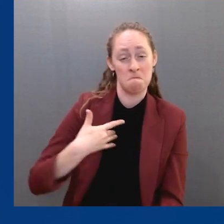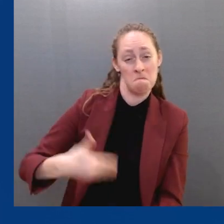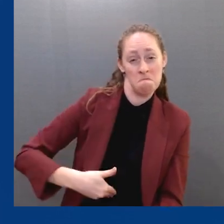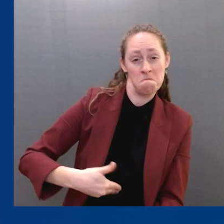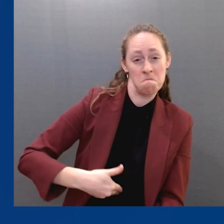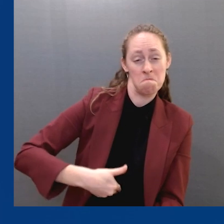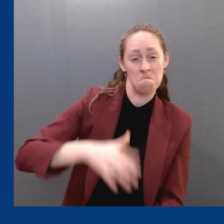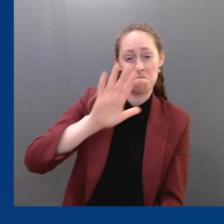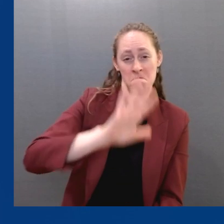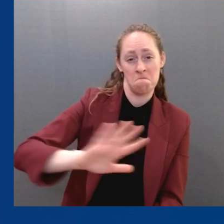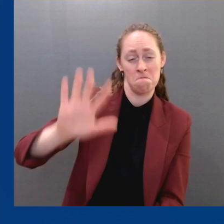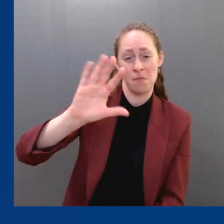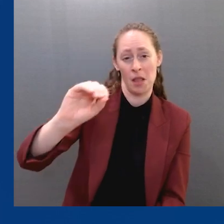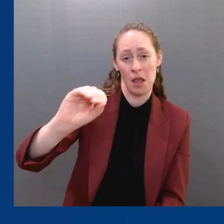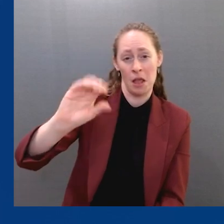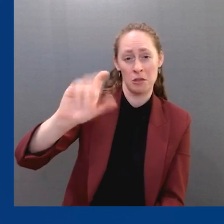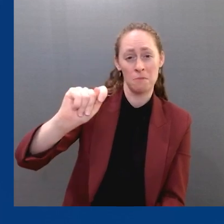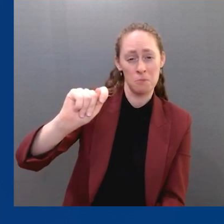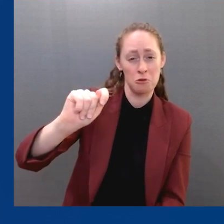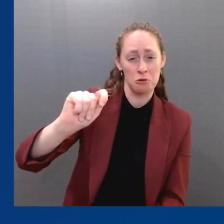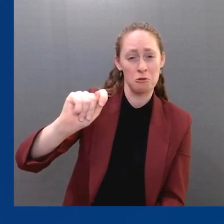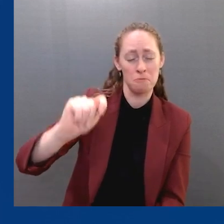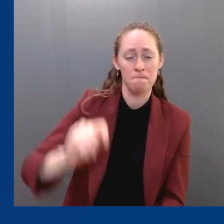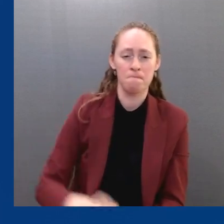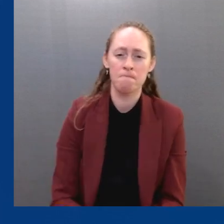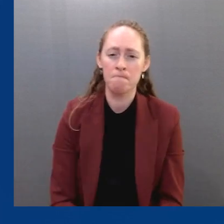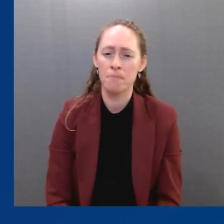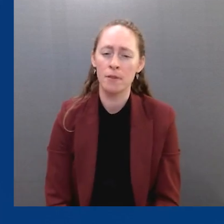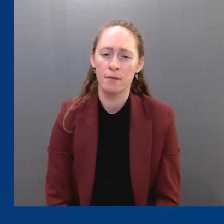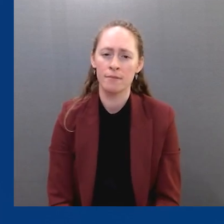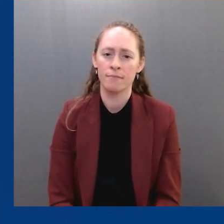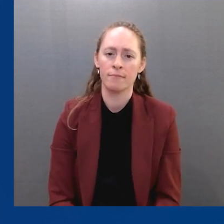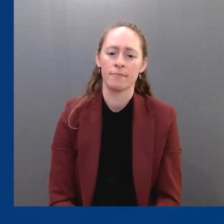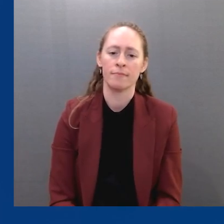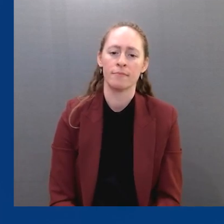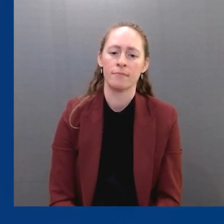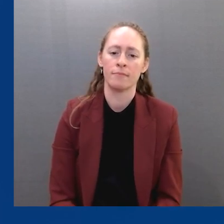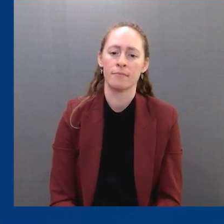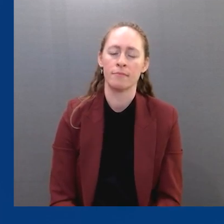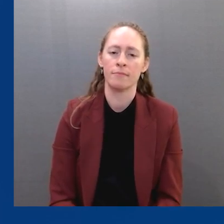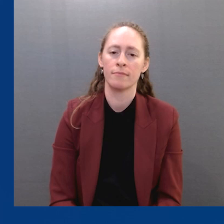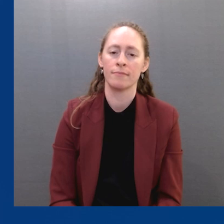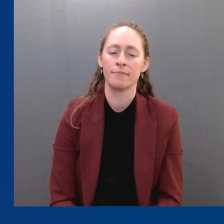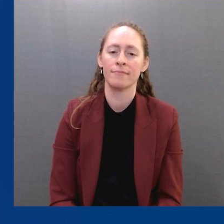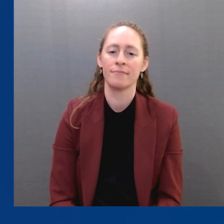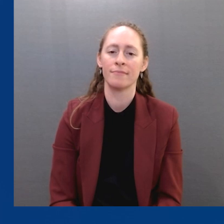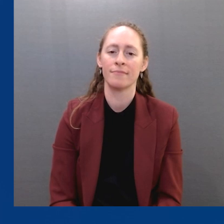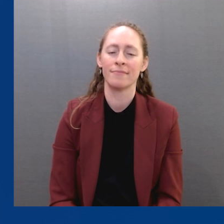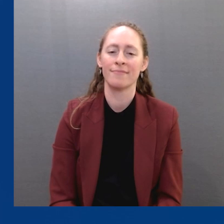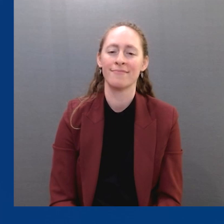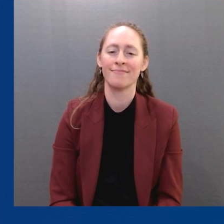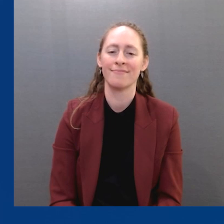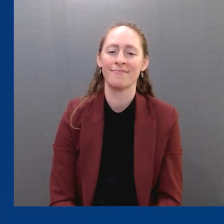These vaccines are being built now and they will the entire 105 million doses will not show up on day one.